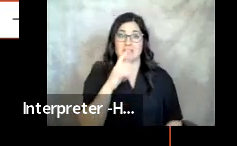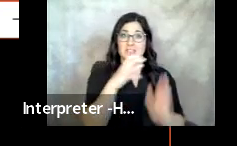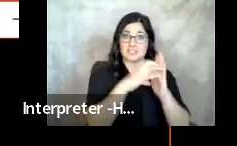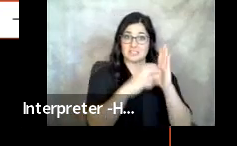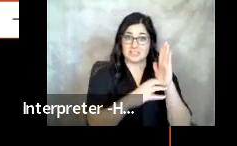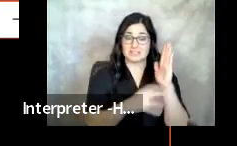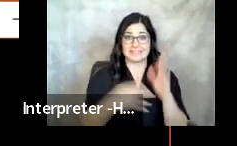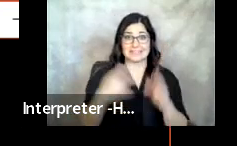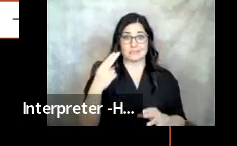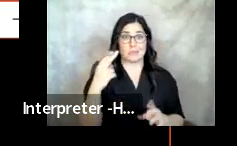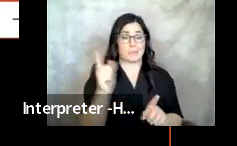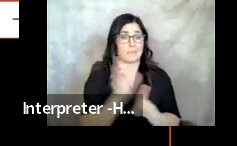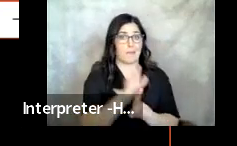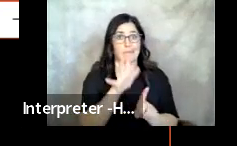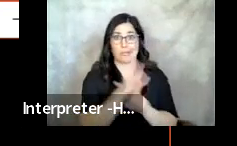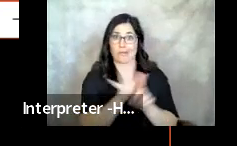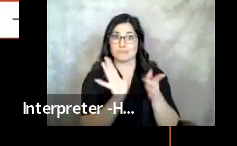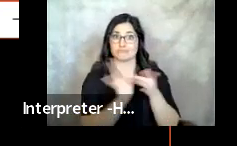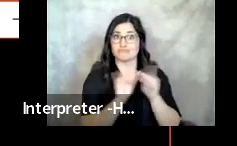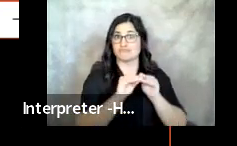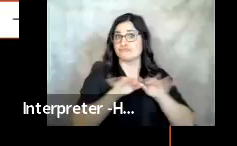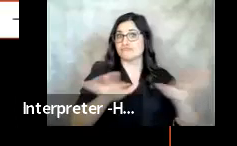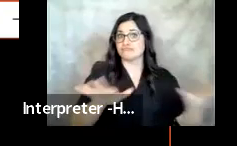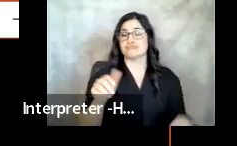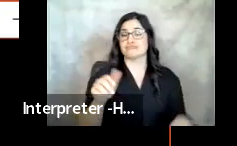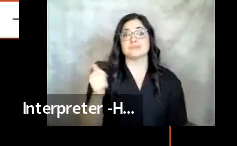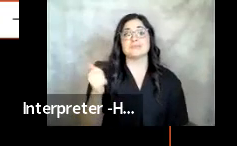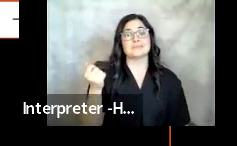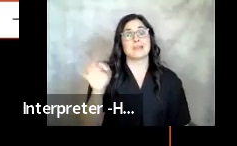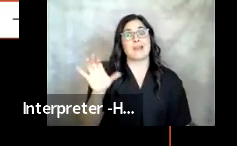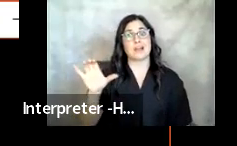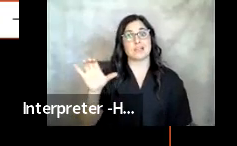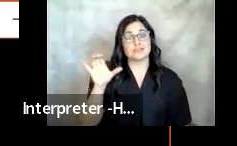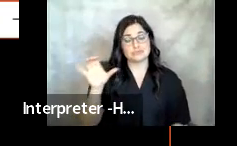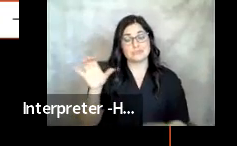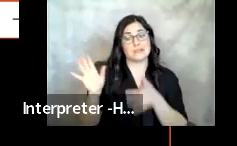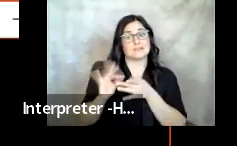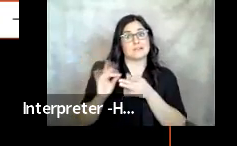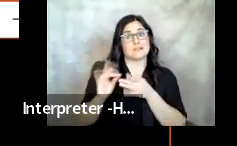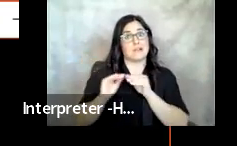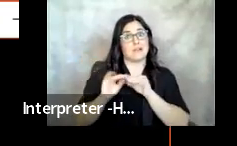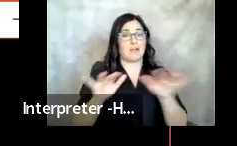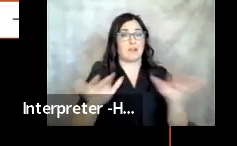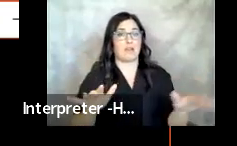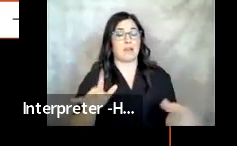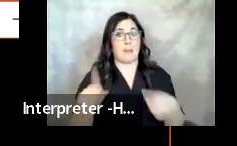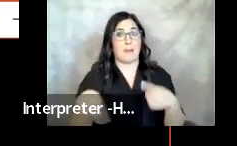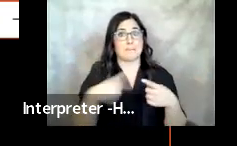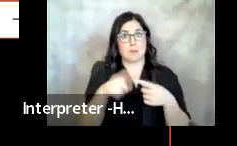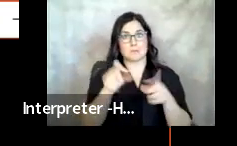In the early 1900s about the South. And basically saying that the KKK were heroes.